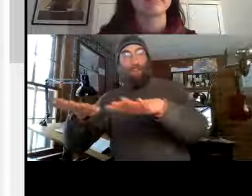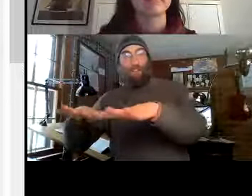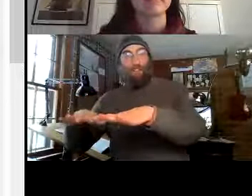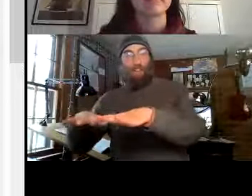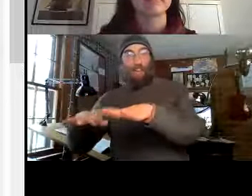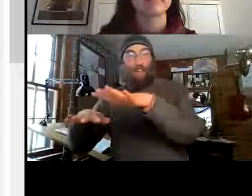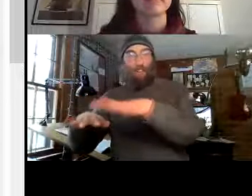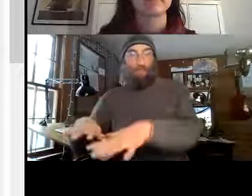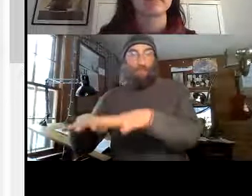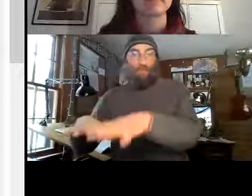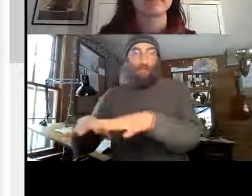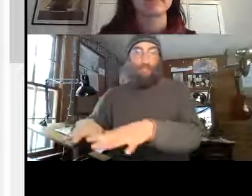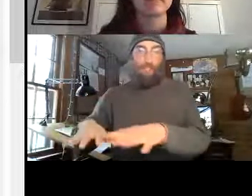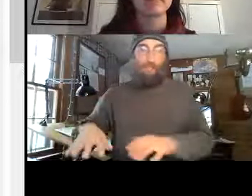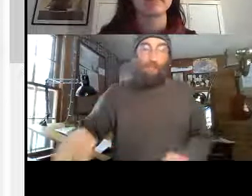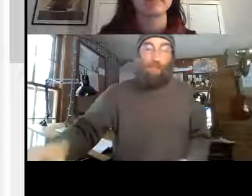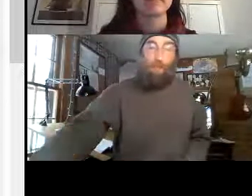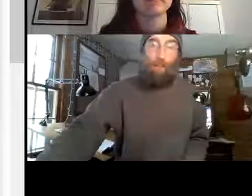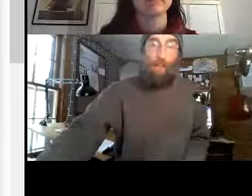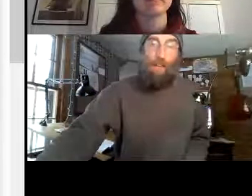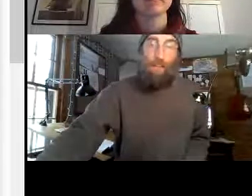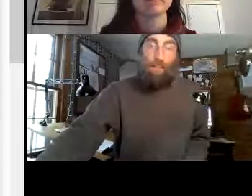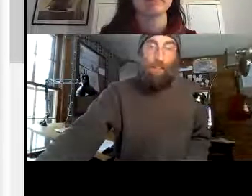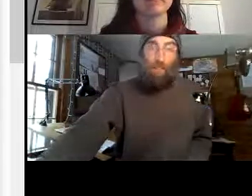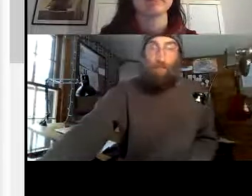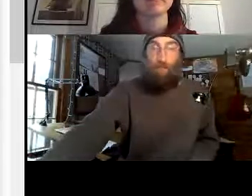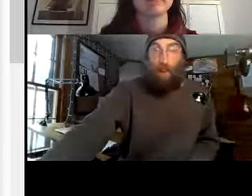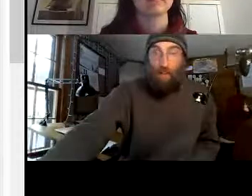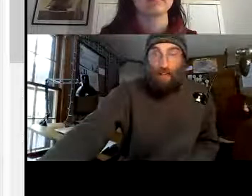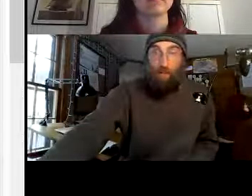the story of these students. And the first regiments to um to fight in